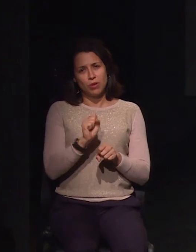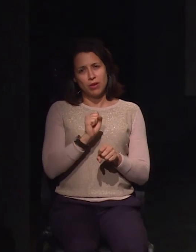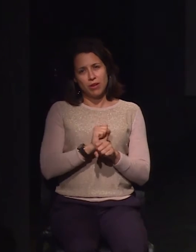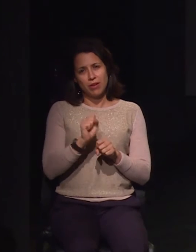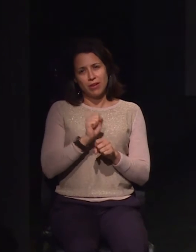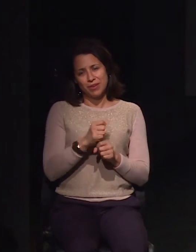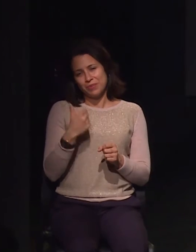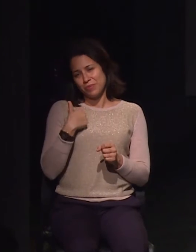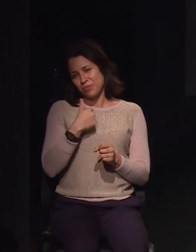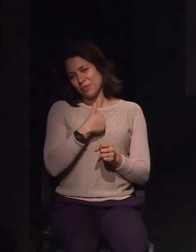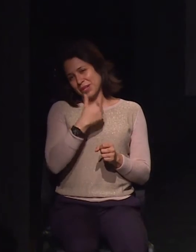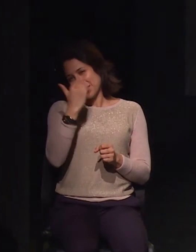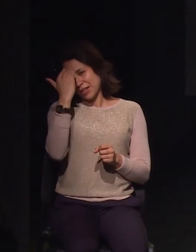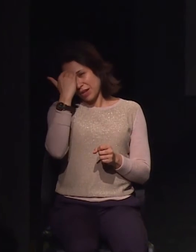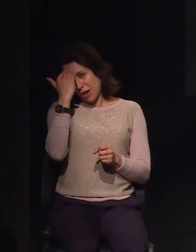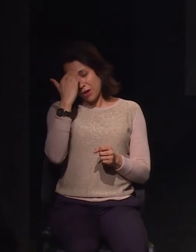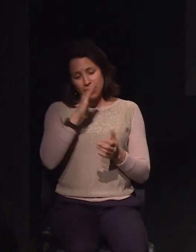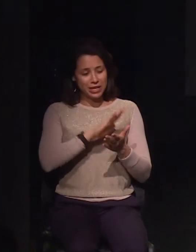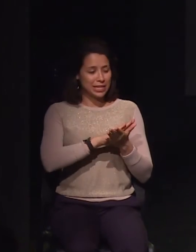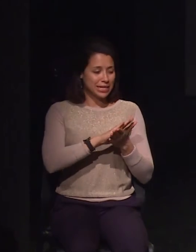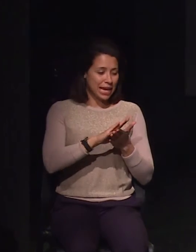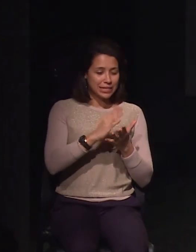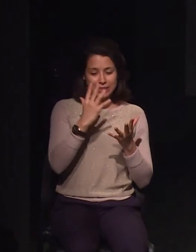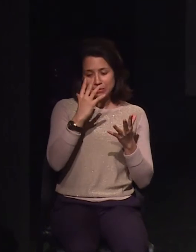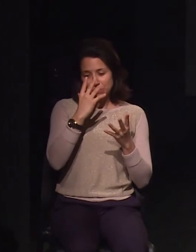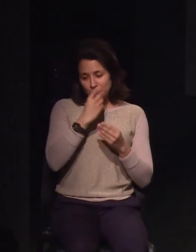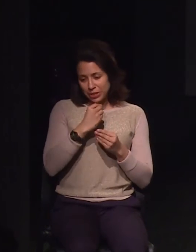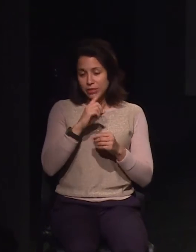It is not nice, it is not pretty, it is actually work.